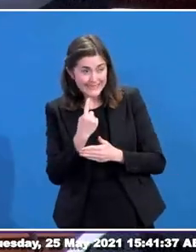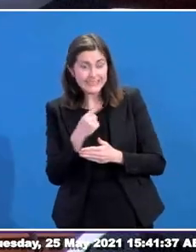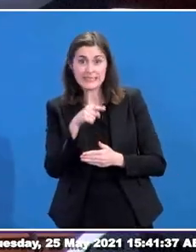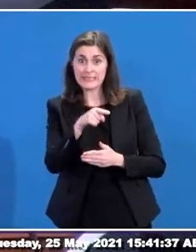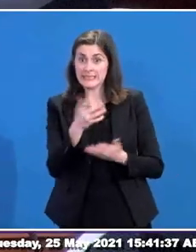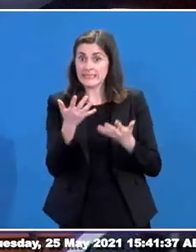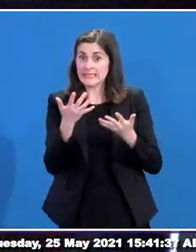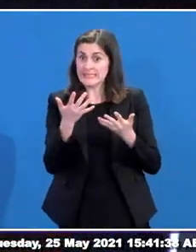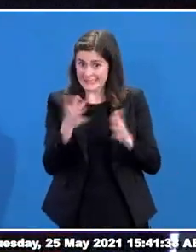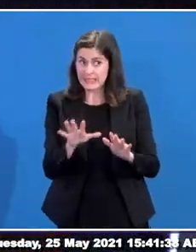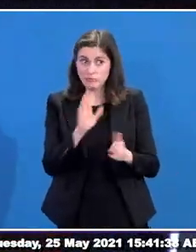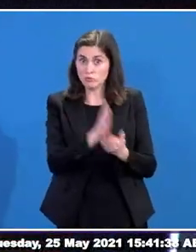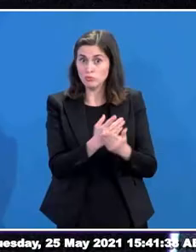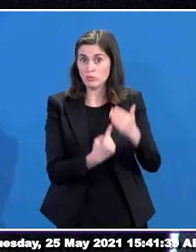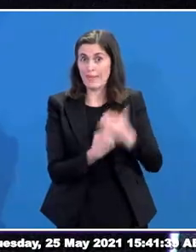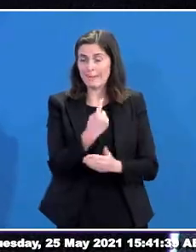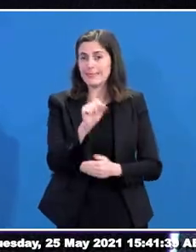So that's your finding? Yes.